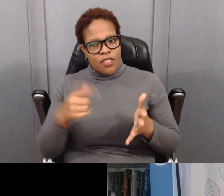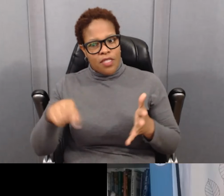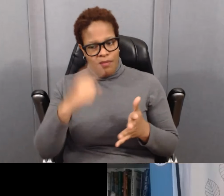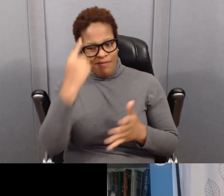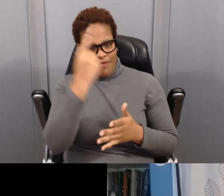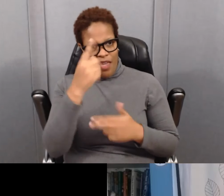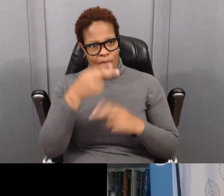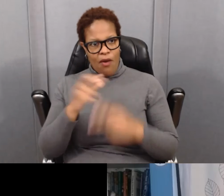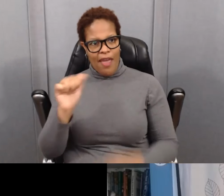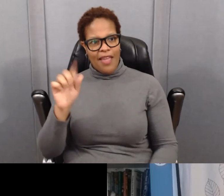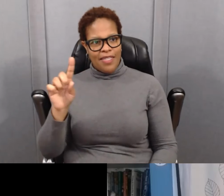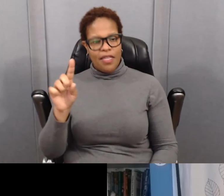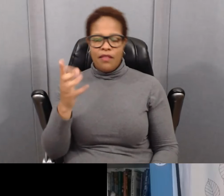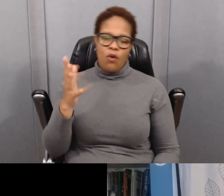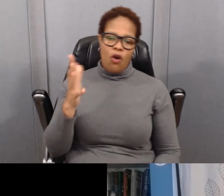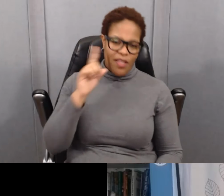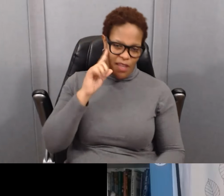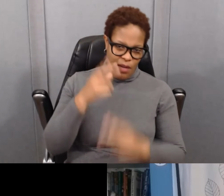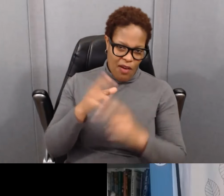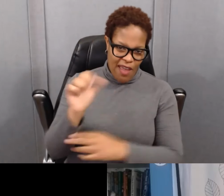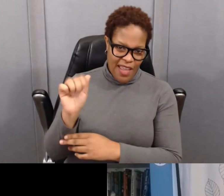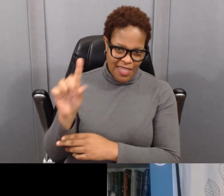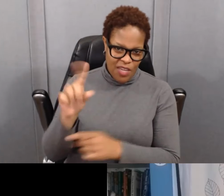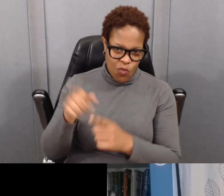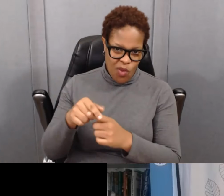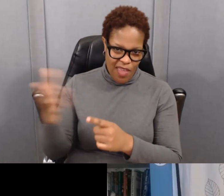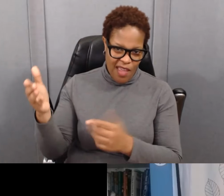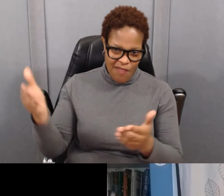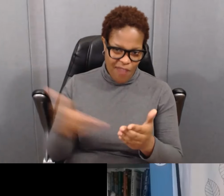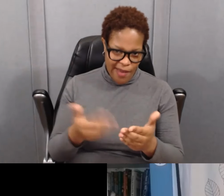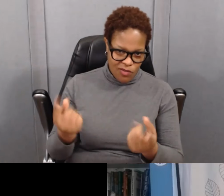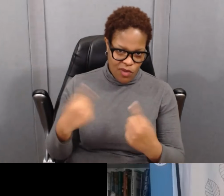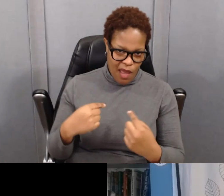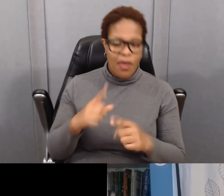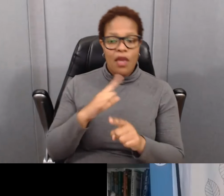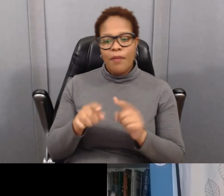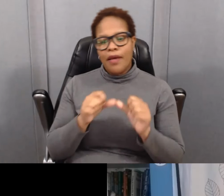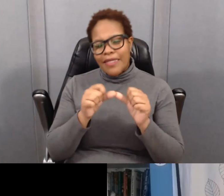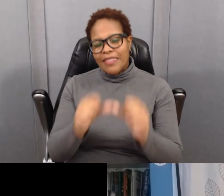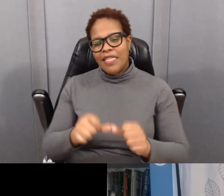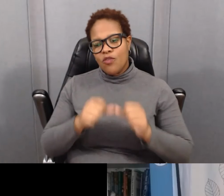they were already thinking about the AD when they brought us on. But really continuously thinking about the AD and centering them.